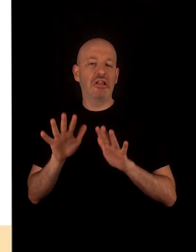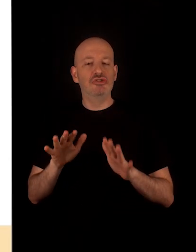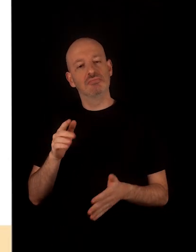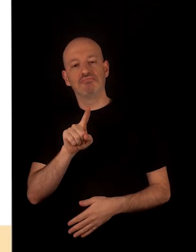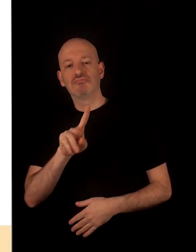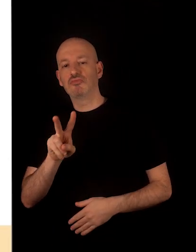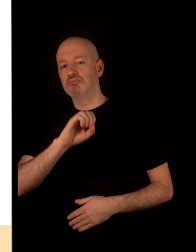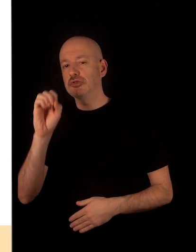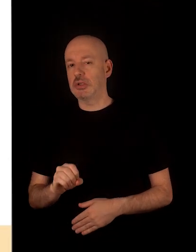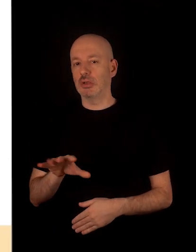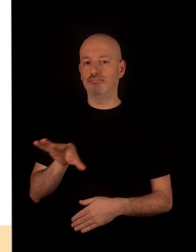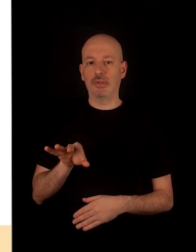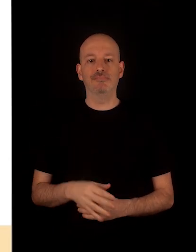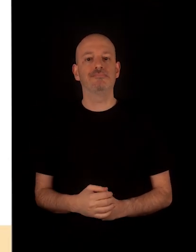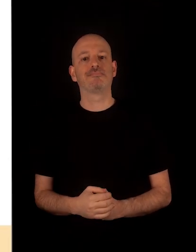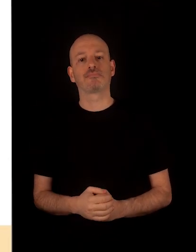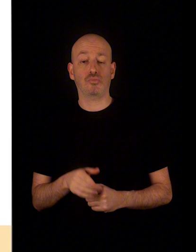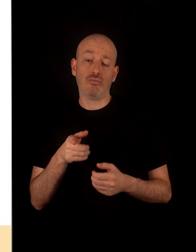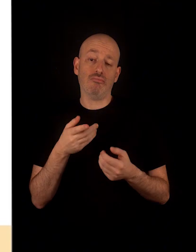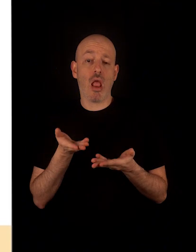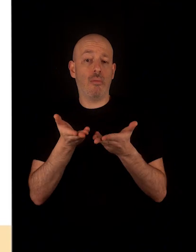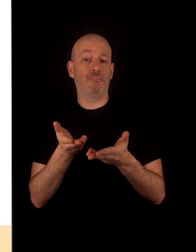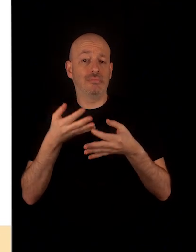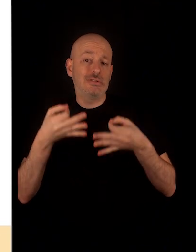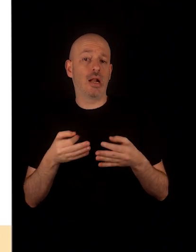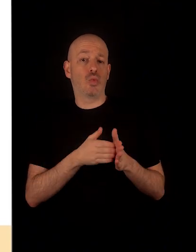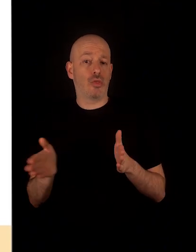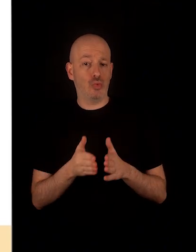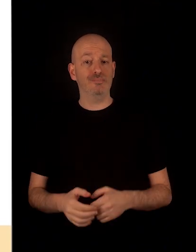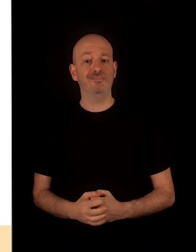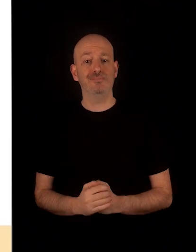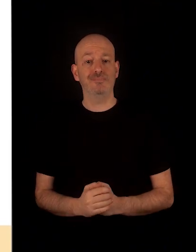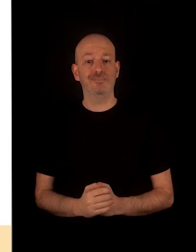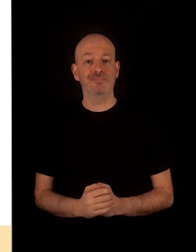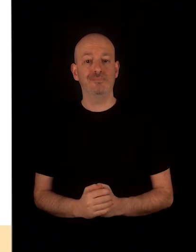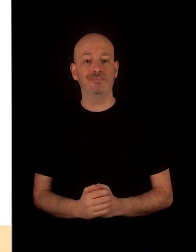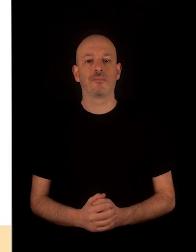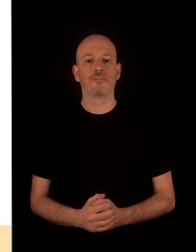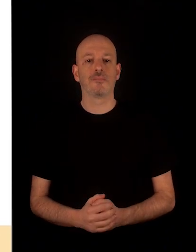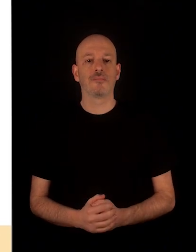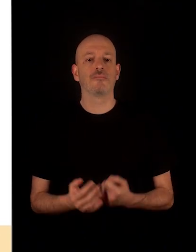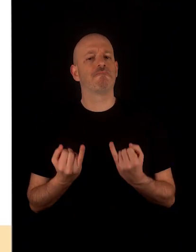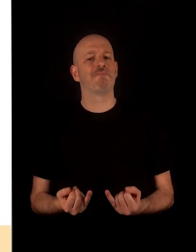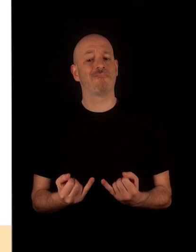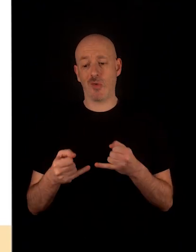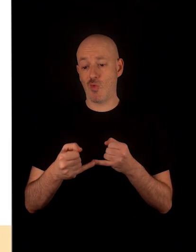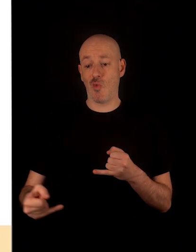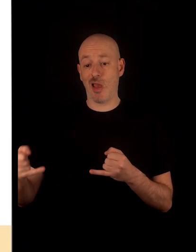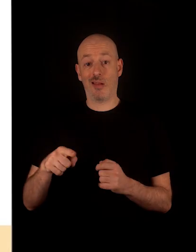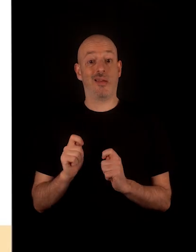Your residency project, the proposal can have an objective To Explore To Create, To Learn, To Connect,